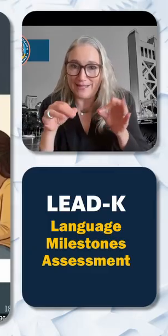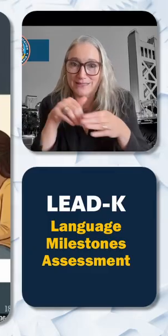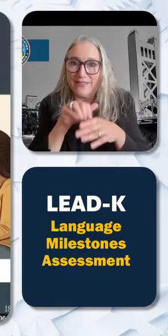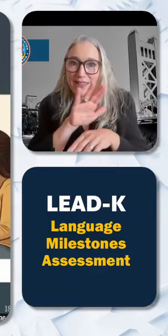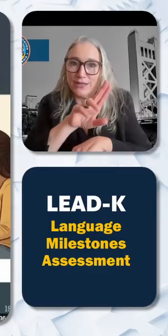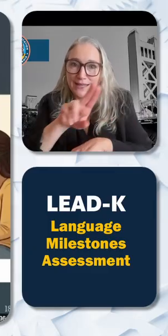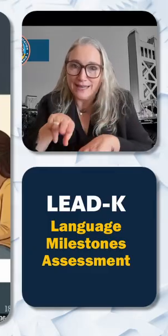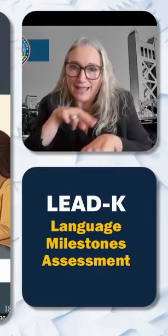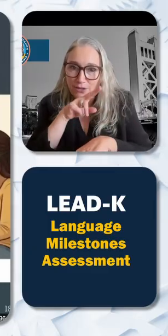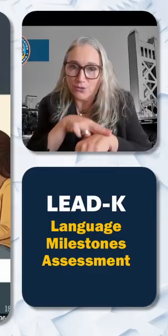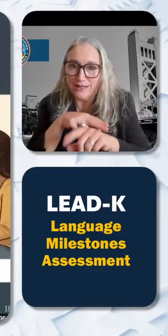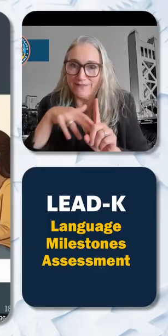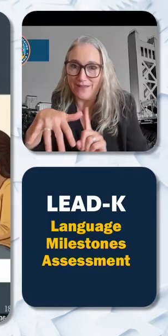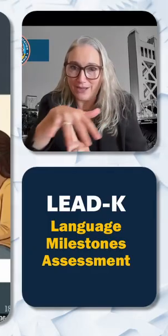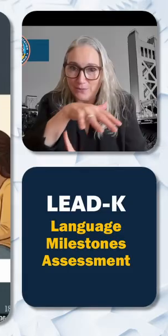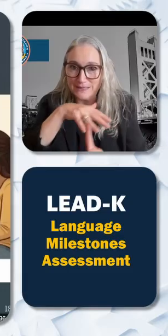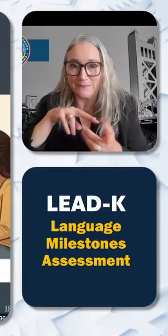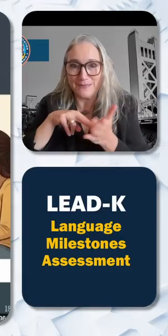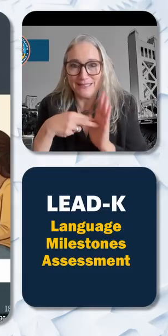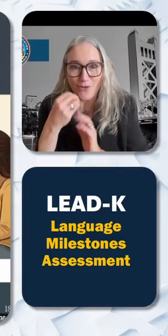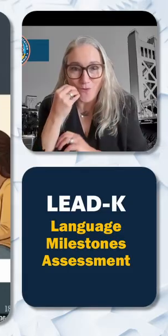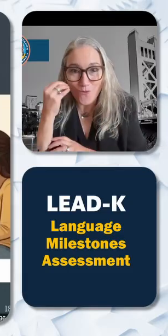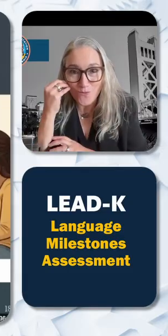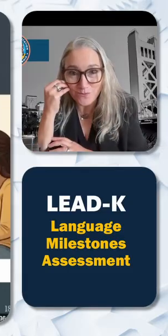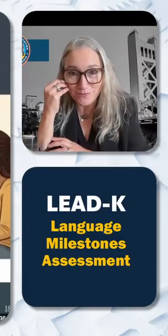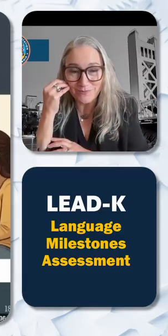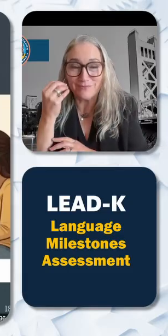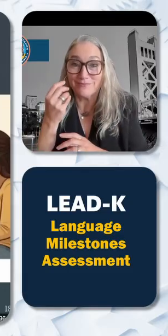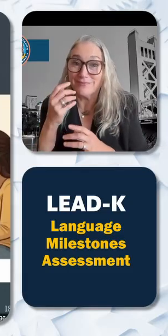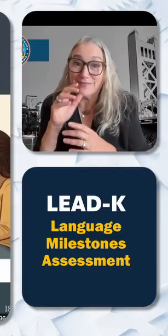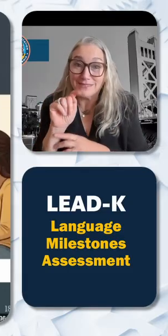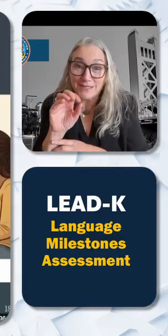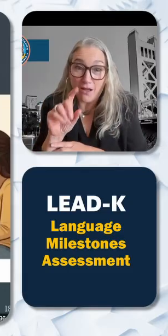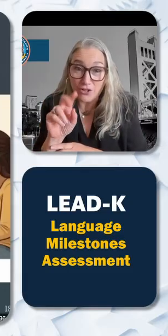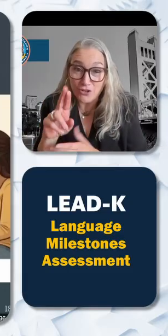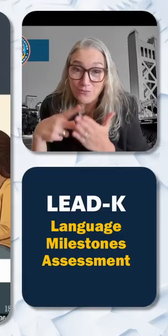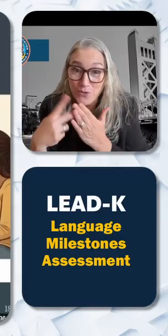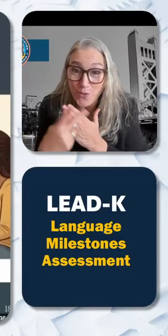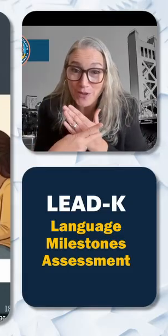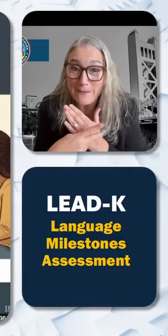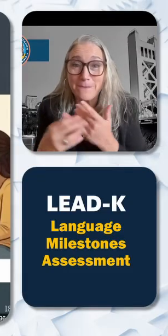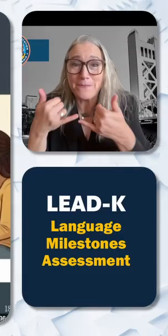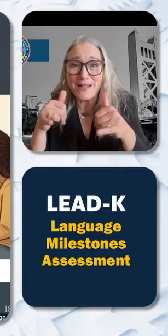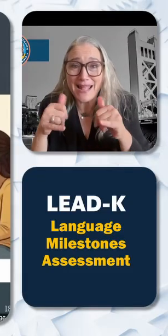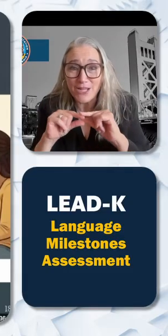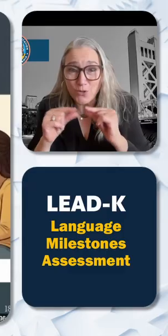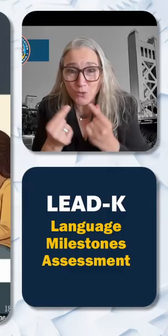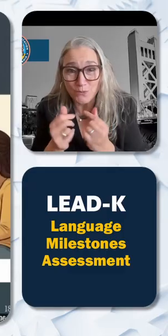It's really important that they have access to language in their natural environment, which means their home.